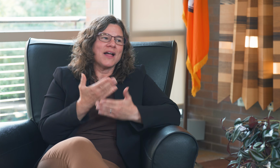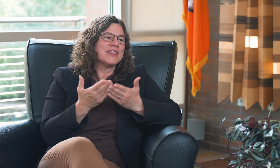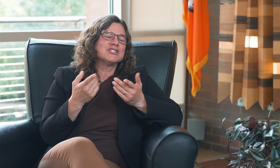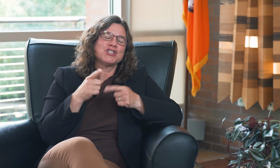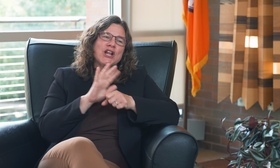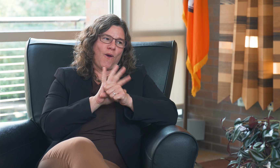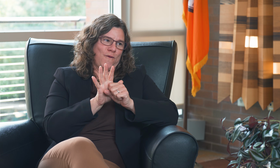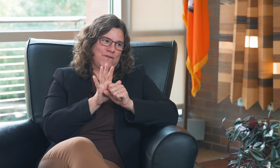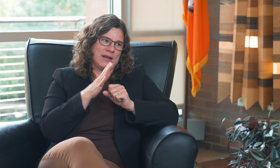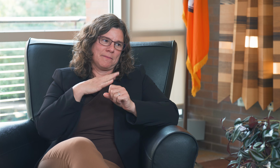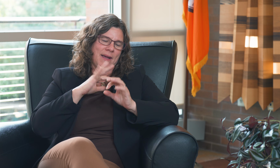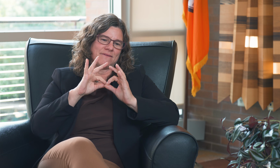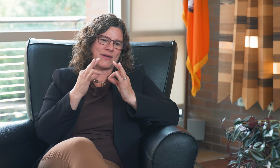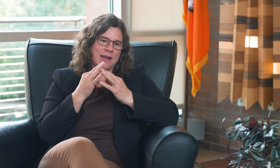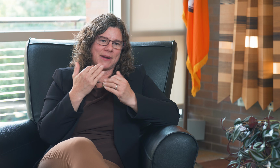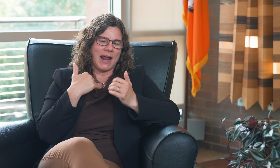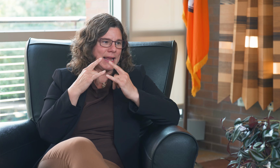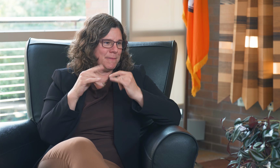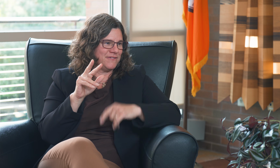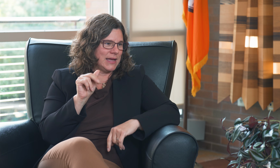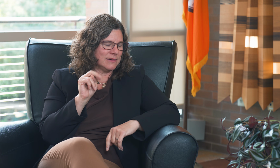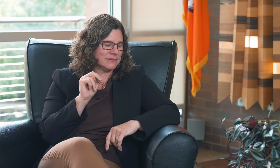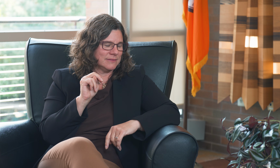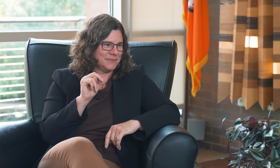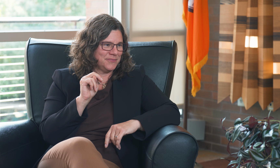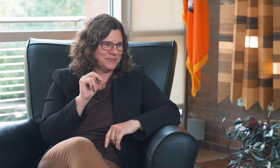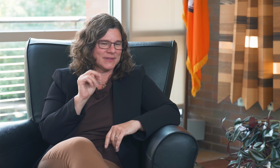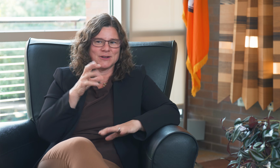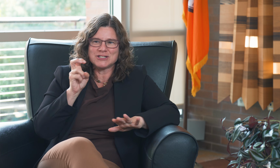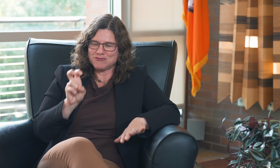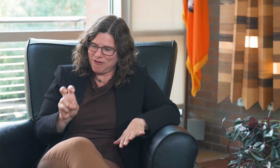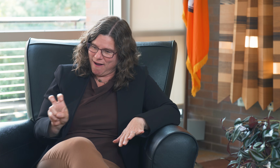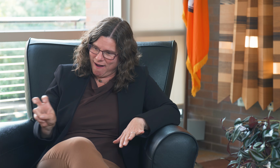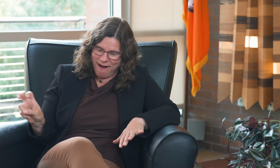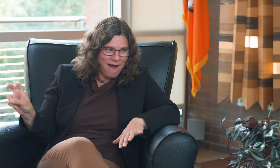Really, one thing; so during Covid, my family and I had a camper van,